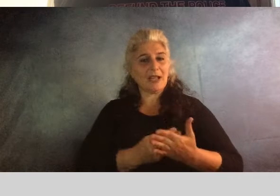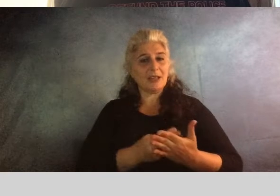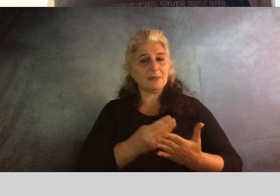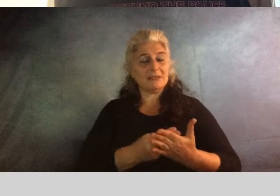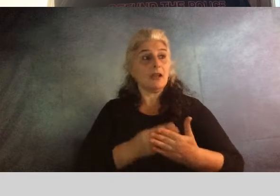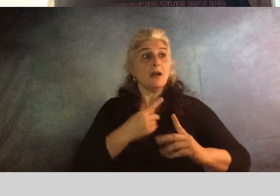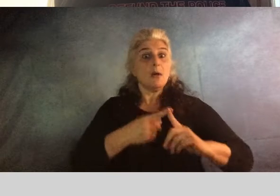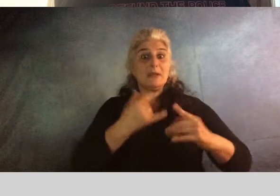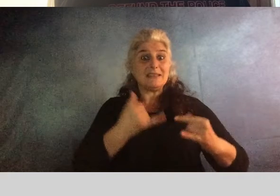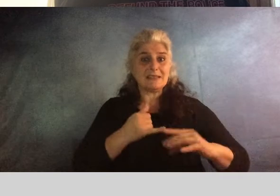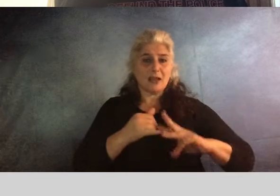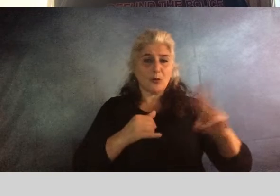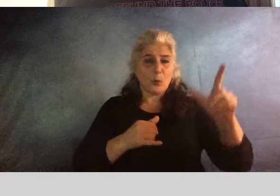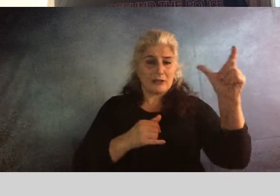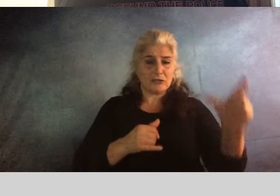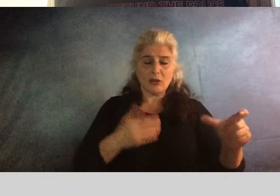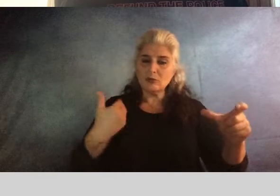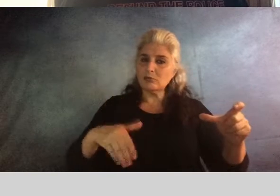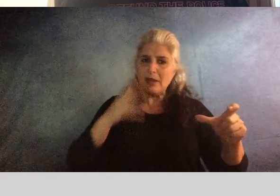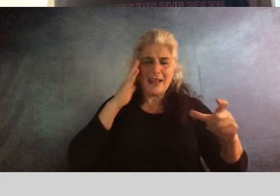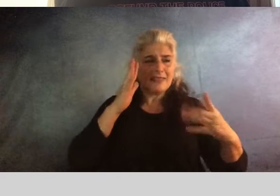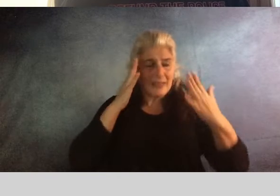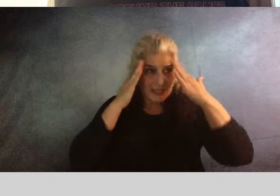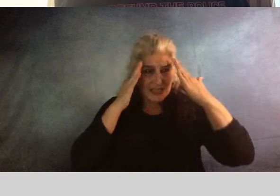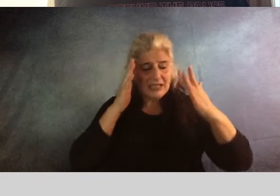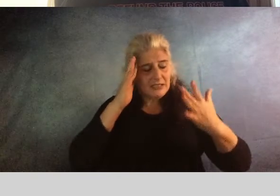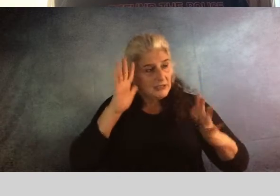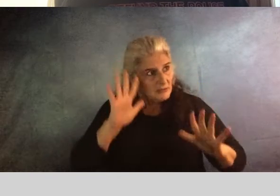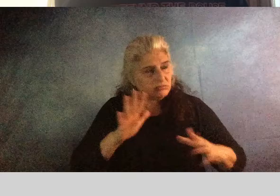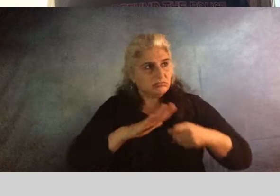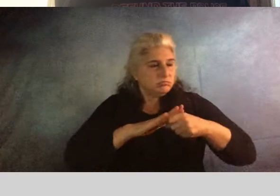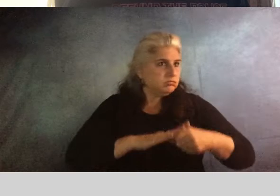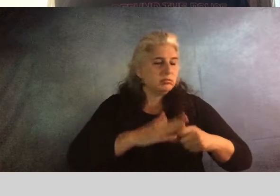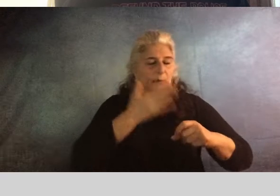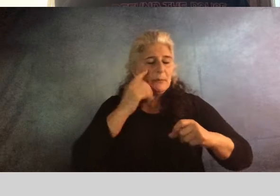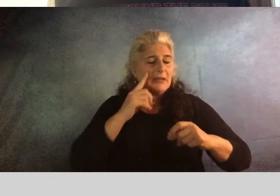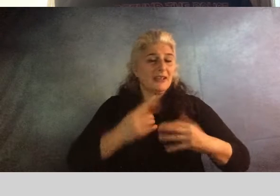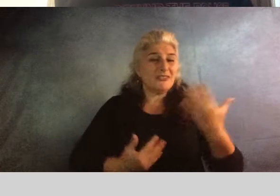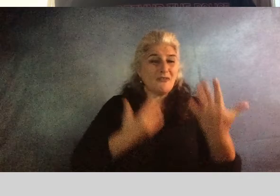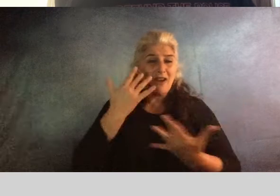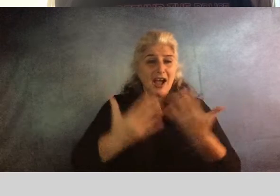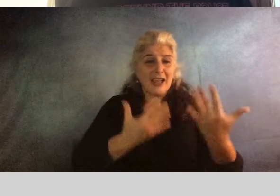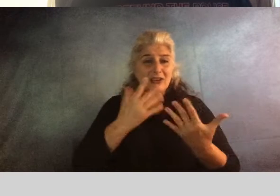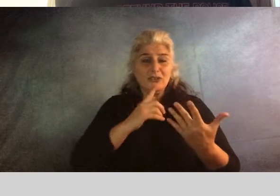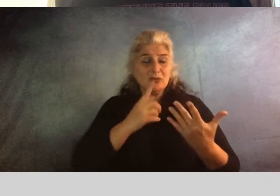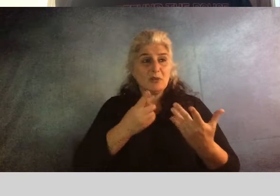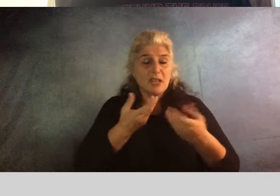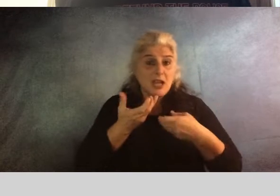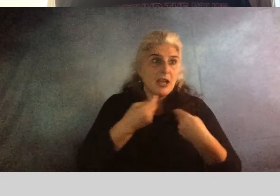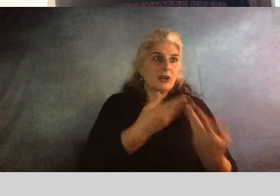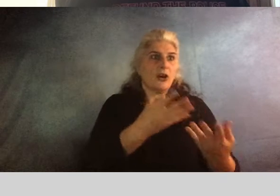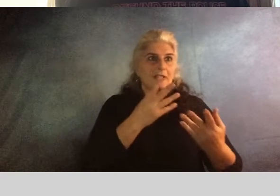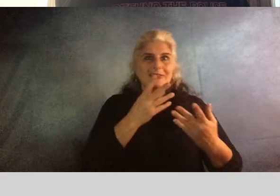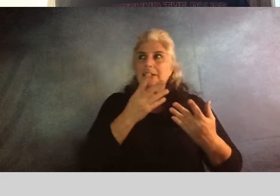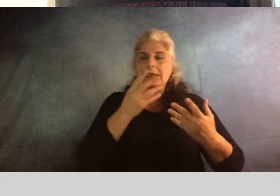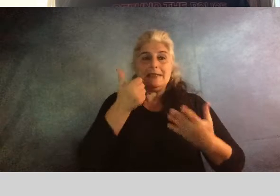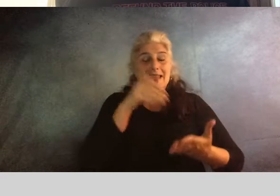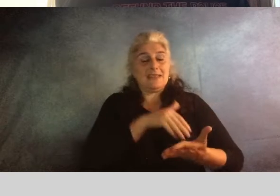is battling several historic wildfires. These fires have caused tens of thousands of people to evacuate, while simultaneously confining